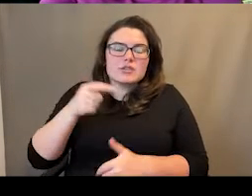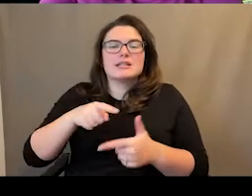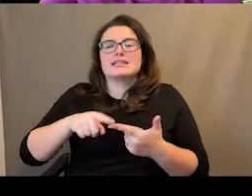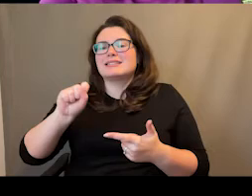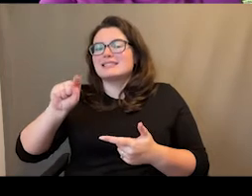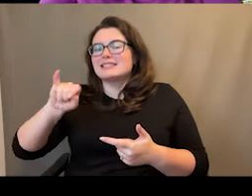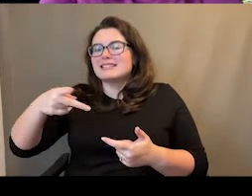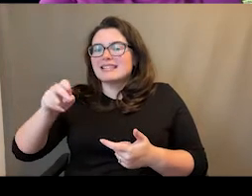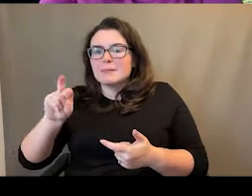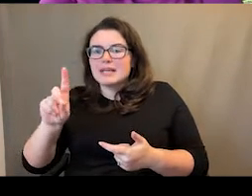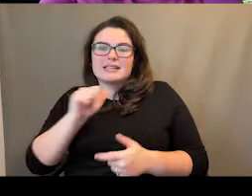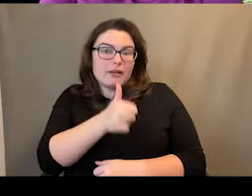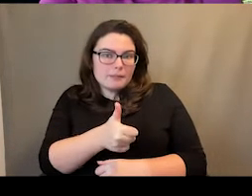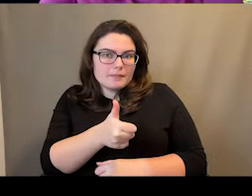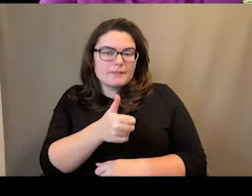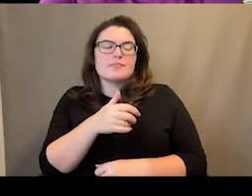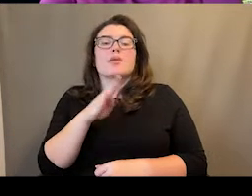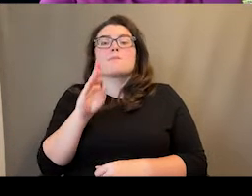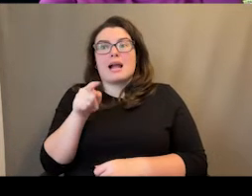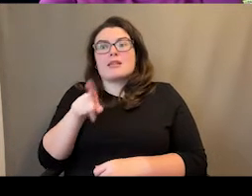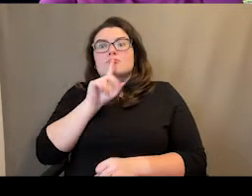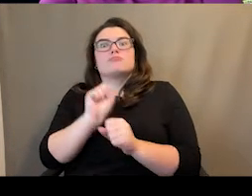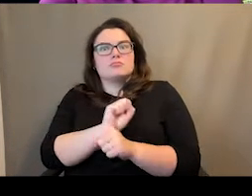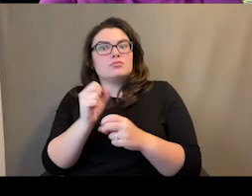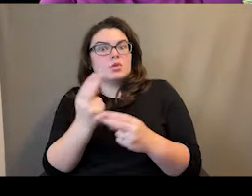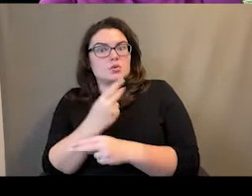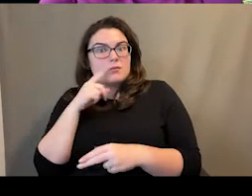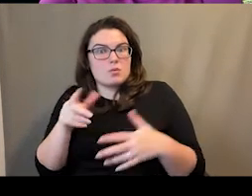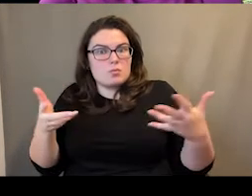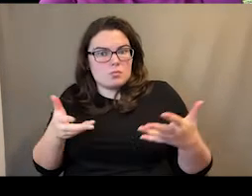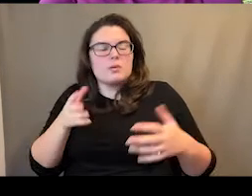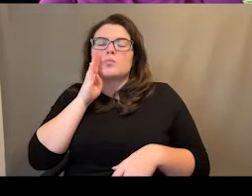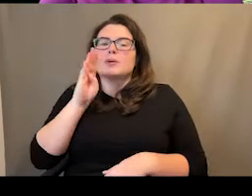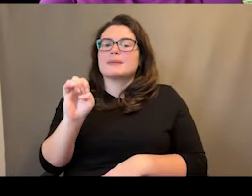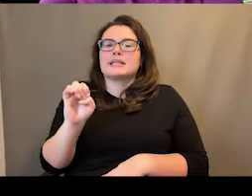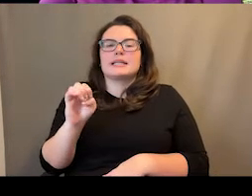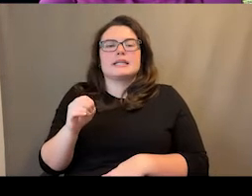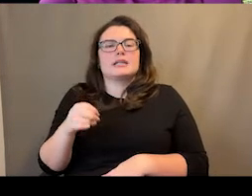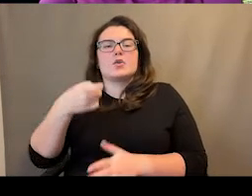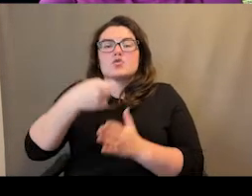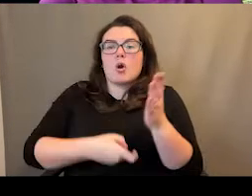but what they are used for would be cost or augmenting costs